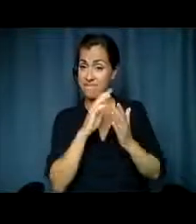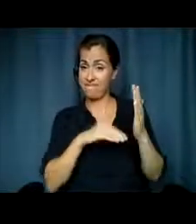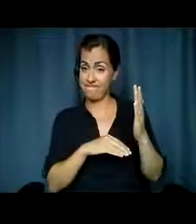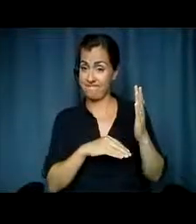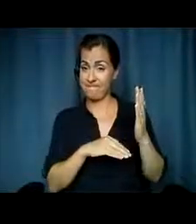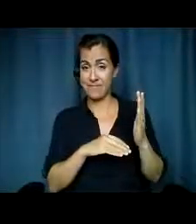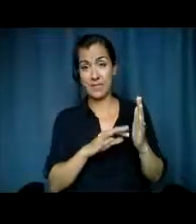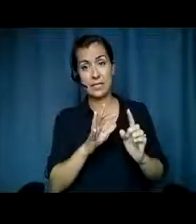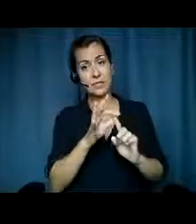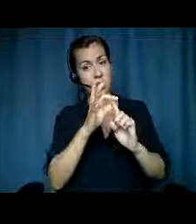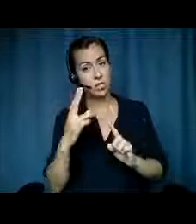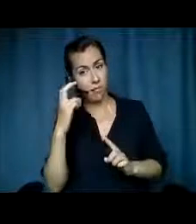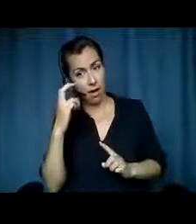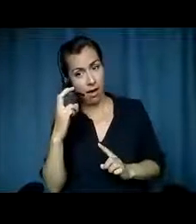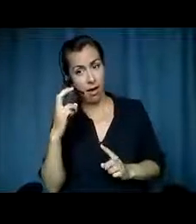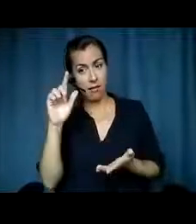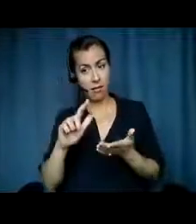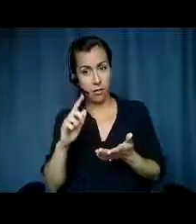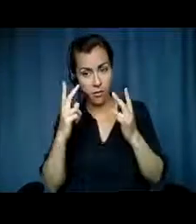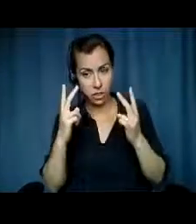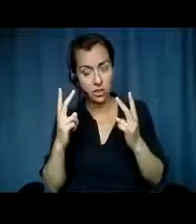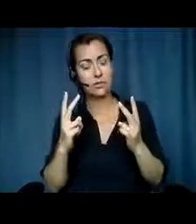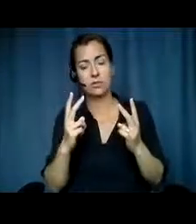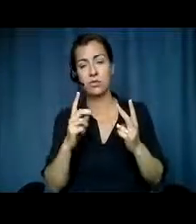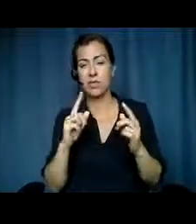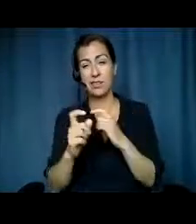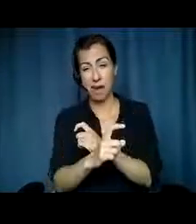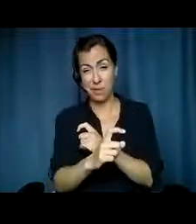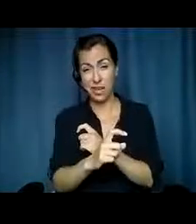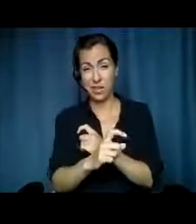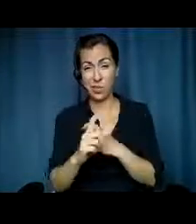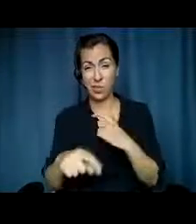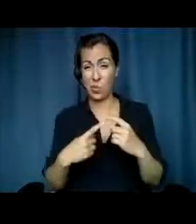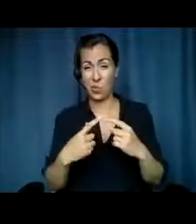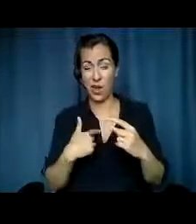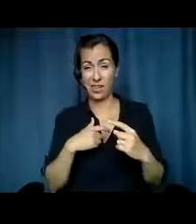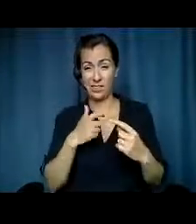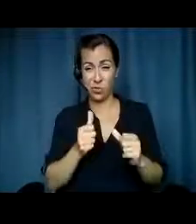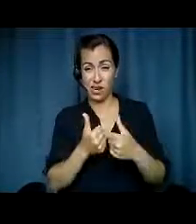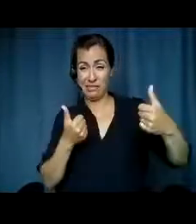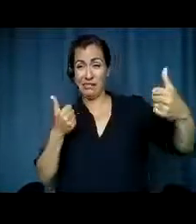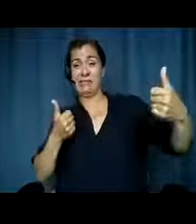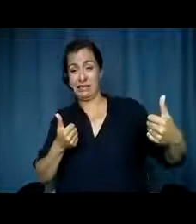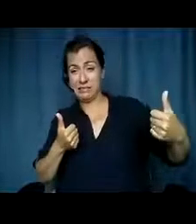who are working on disability rights issues should be getting involved with disability rights